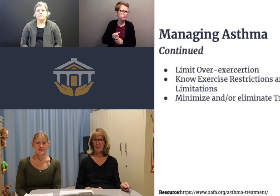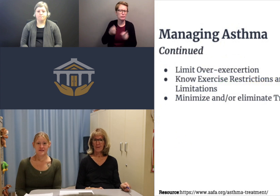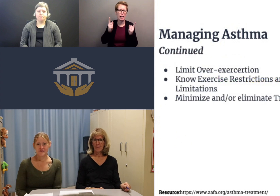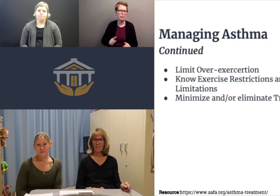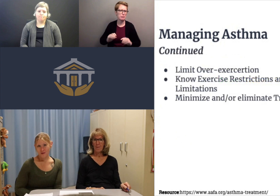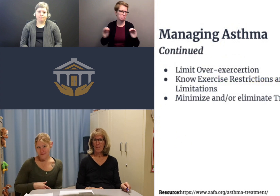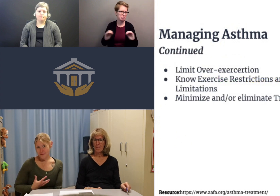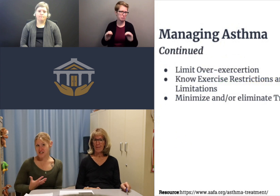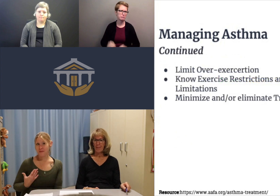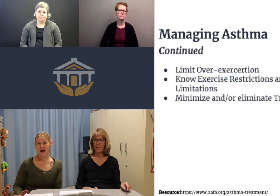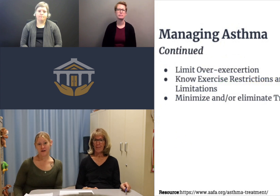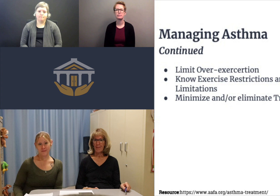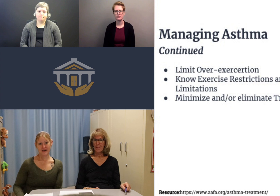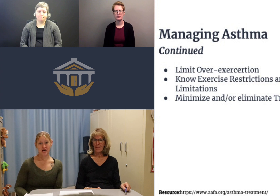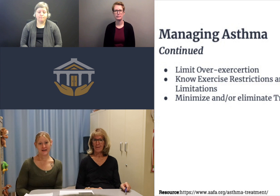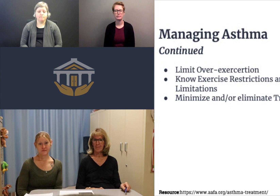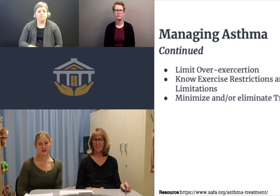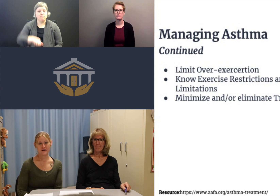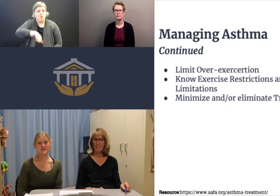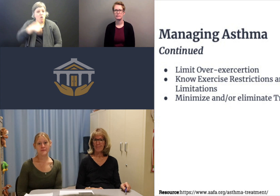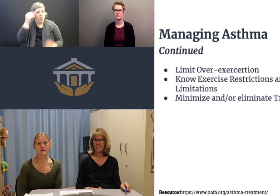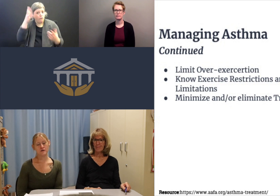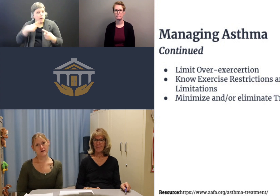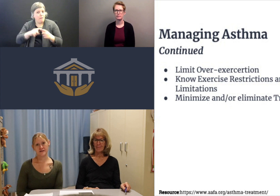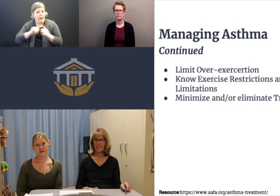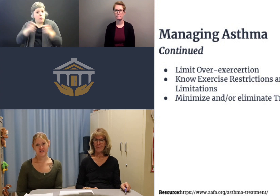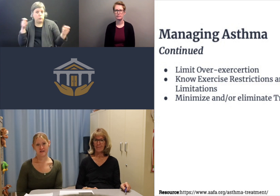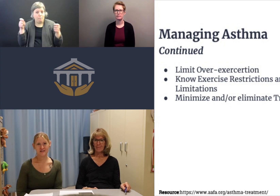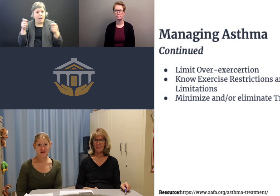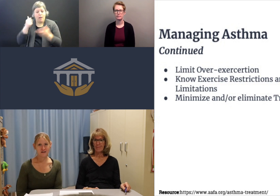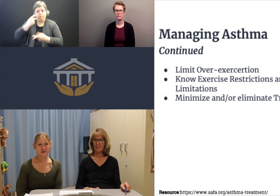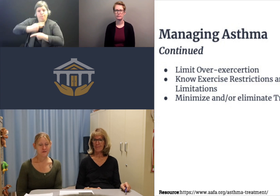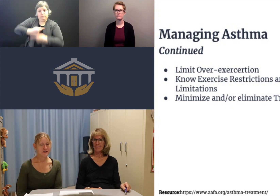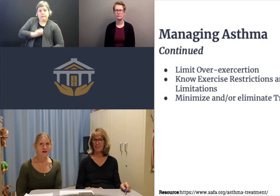So, some more information about how to manage asthma. Limit over exertion. You know, we all